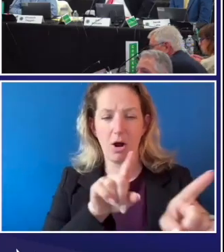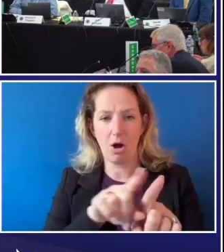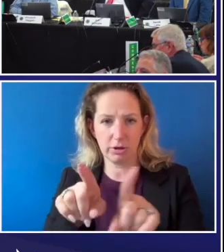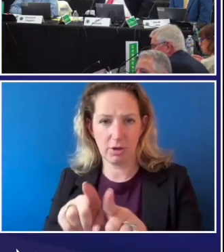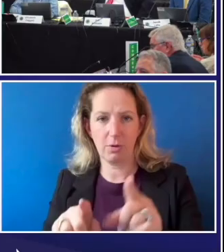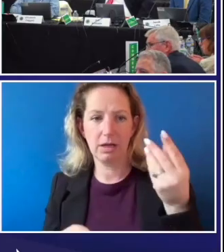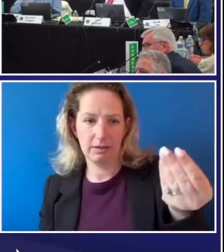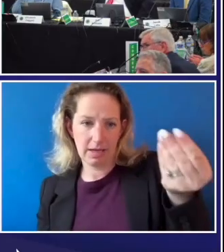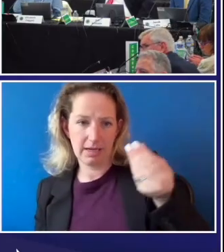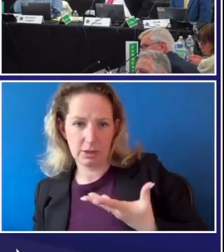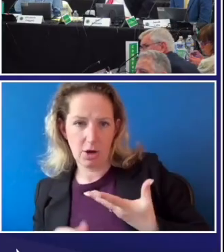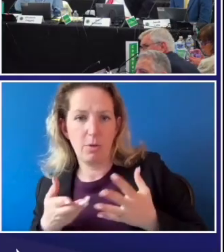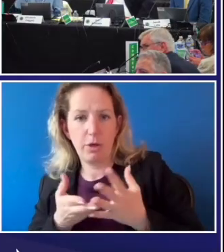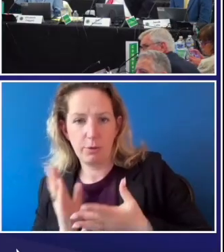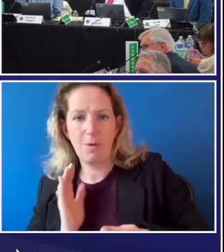Thank you, Beth. Jennifer.